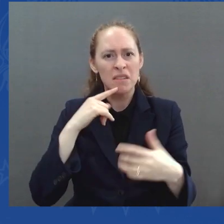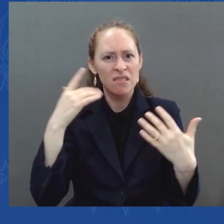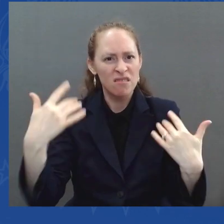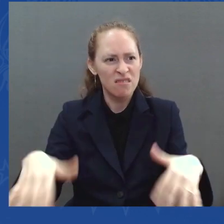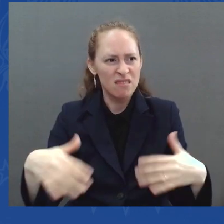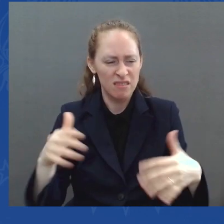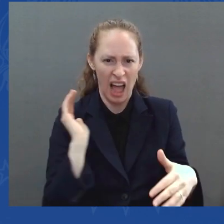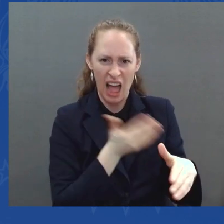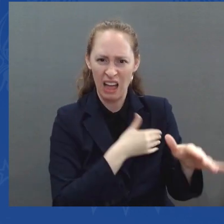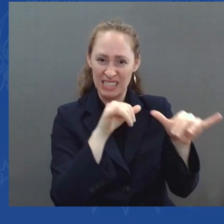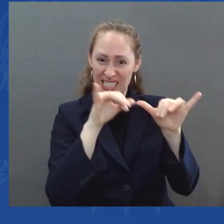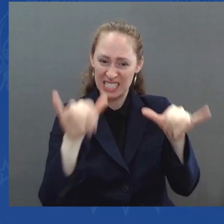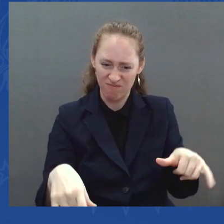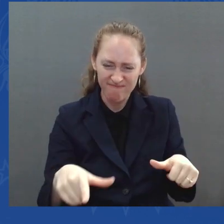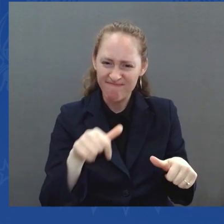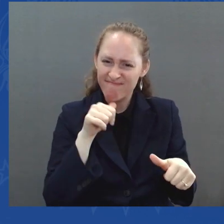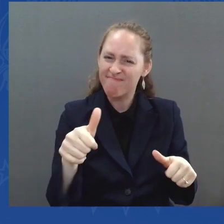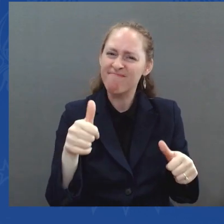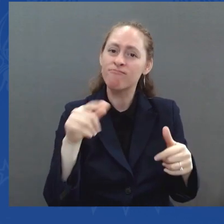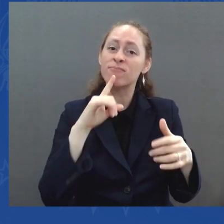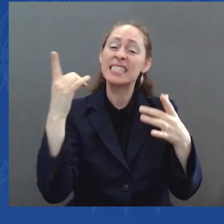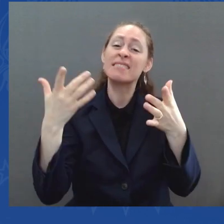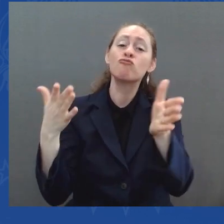Healthcare represents about one-fifth of our economy.